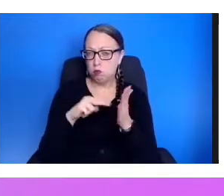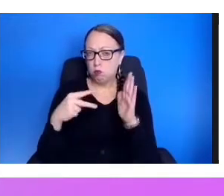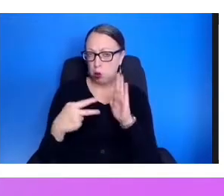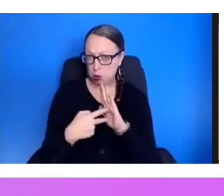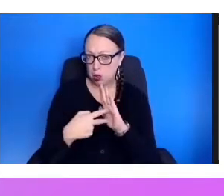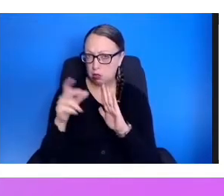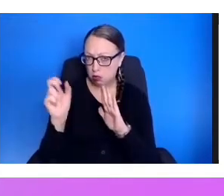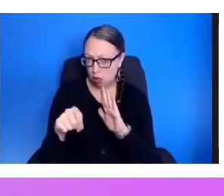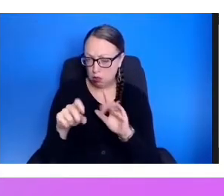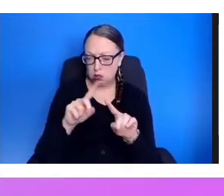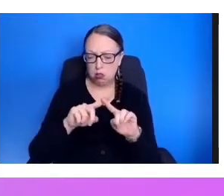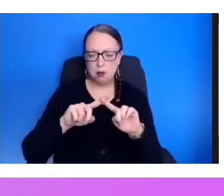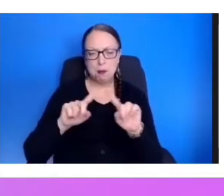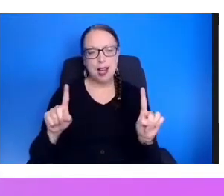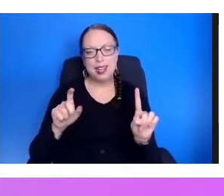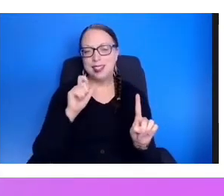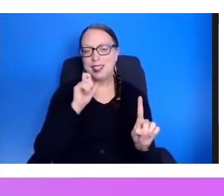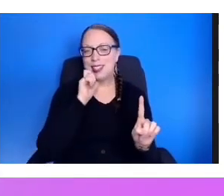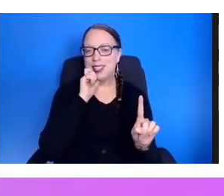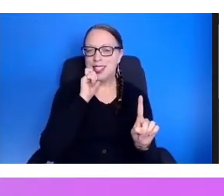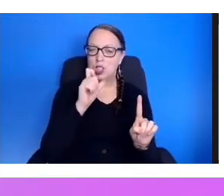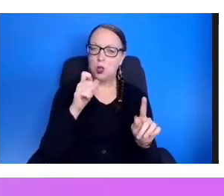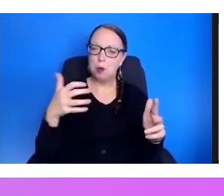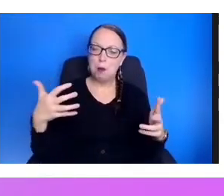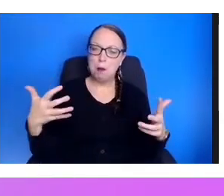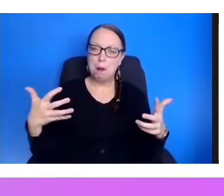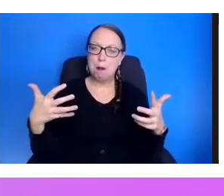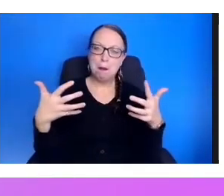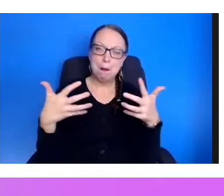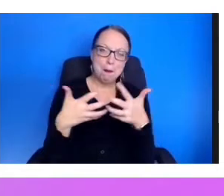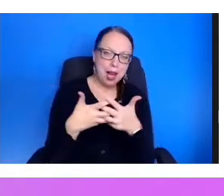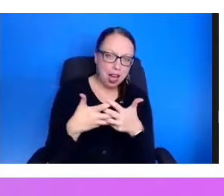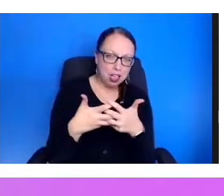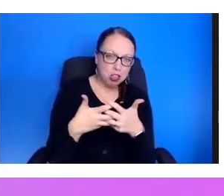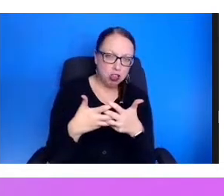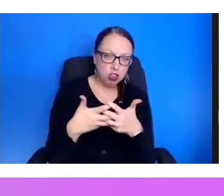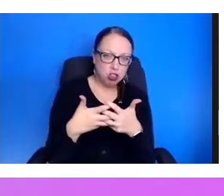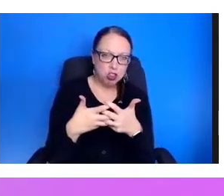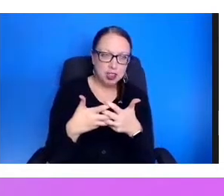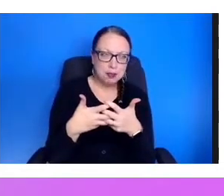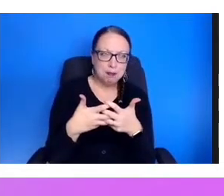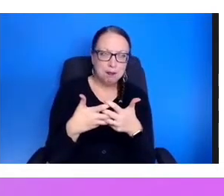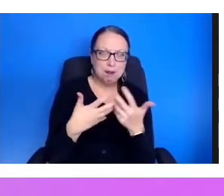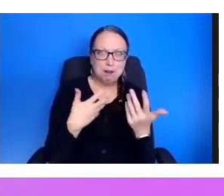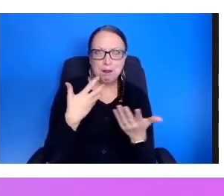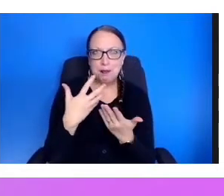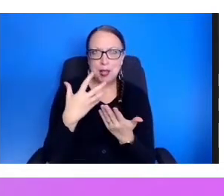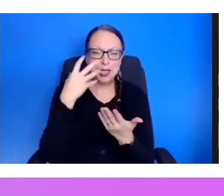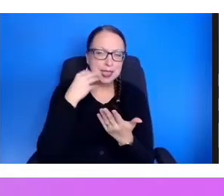but they don't really match the experience and the insights that can be gotten